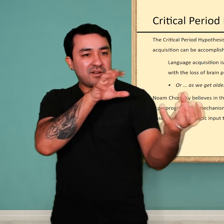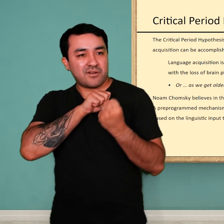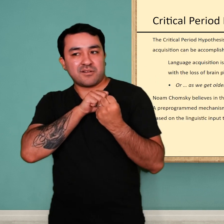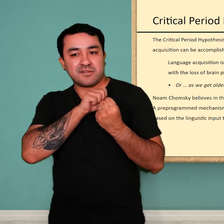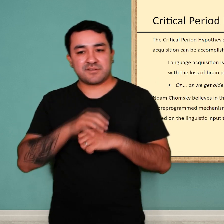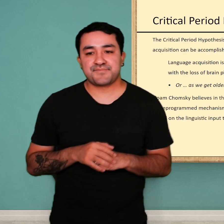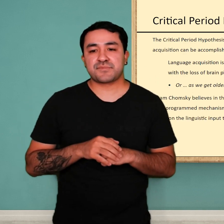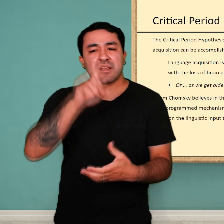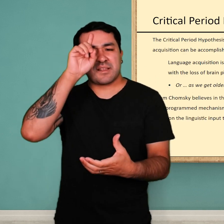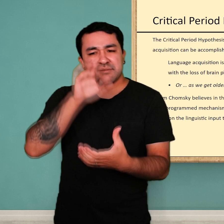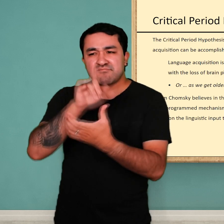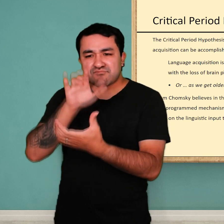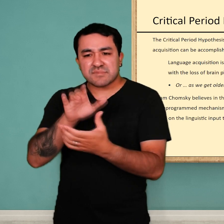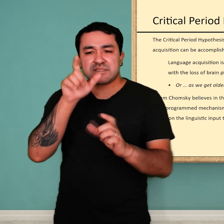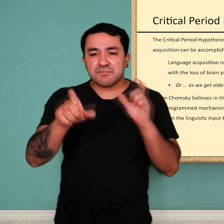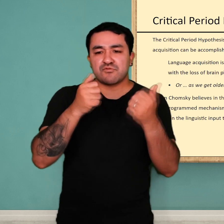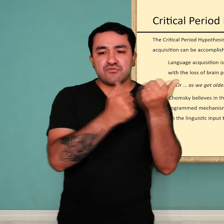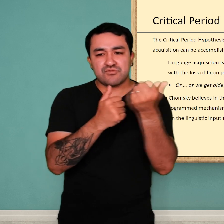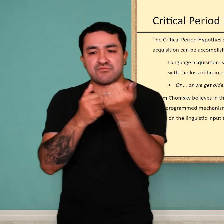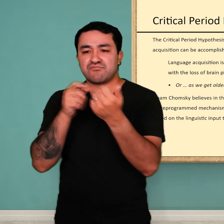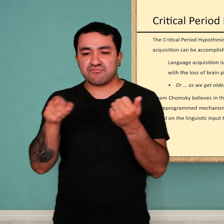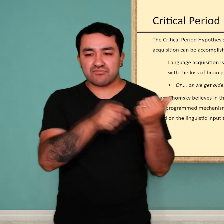A history of research supports both of these theories.